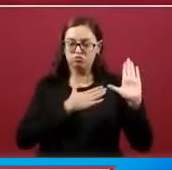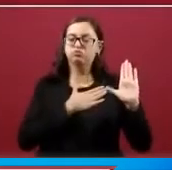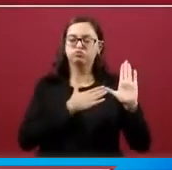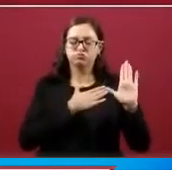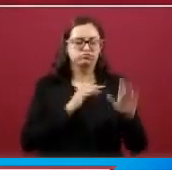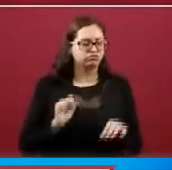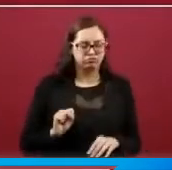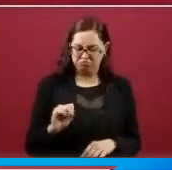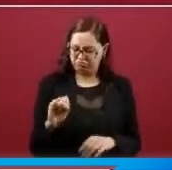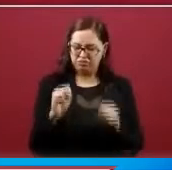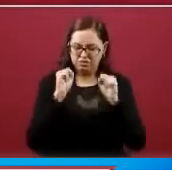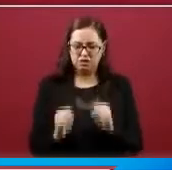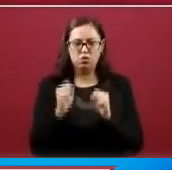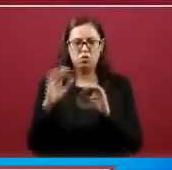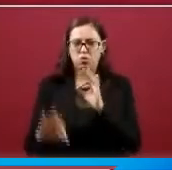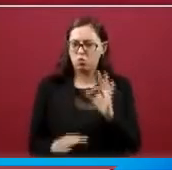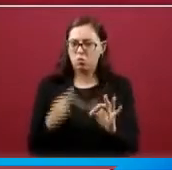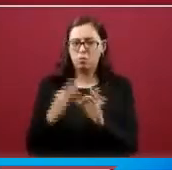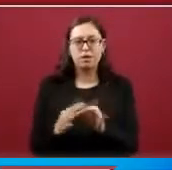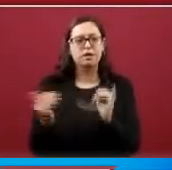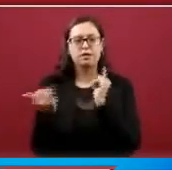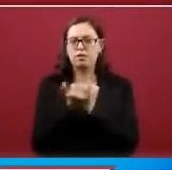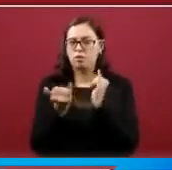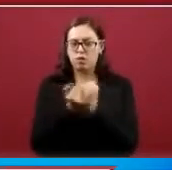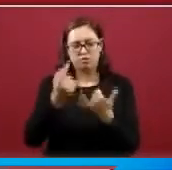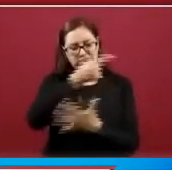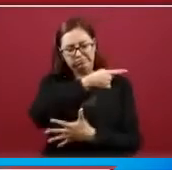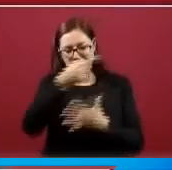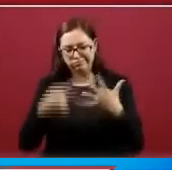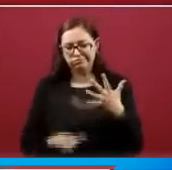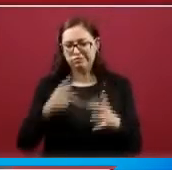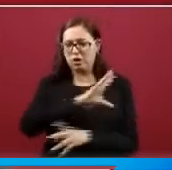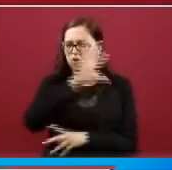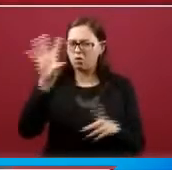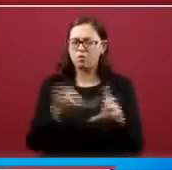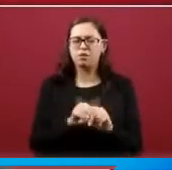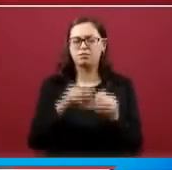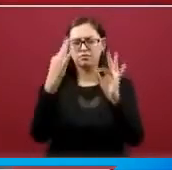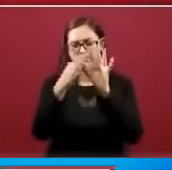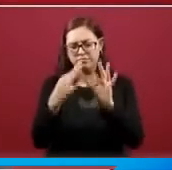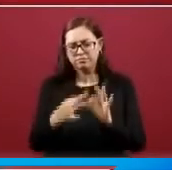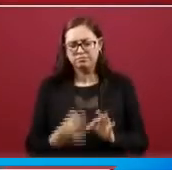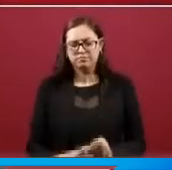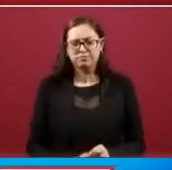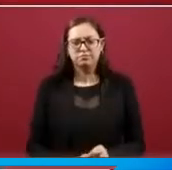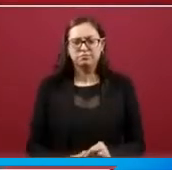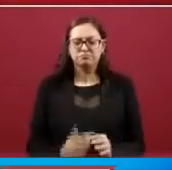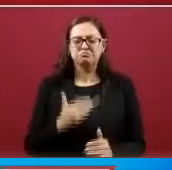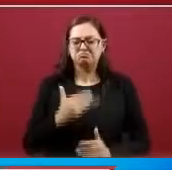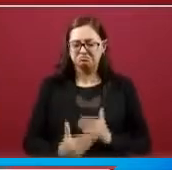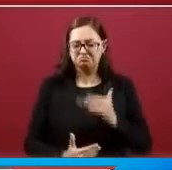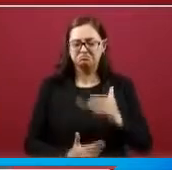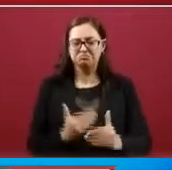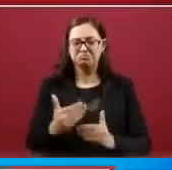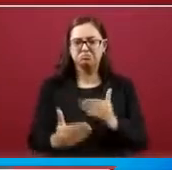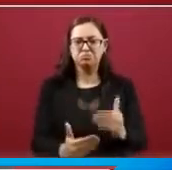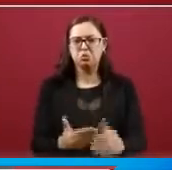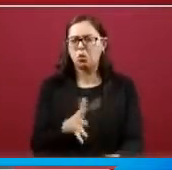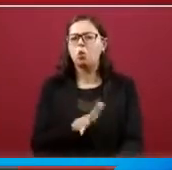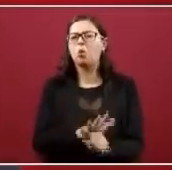The mechanism is being defined so that when the price of gasolines purchased abroad rises the price is adjusted and does not impact the final consumer